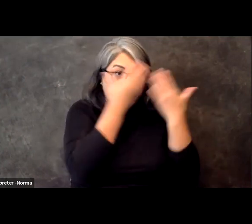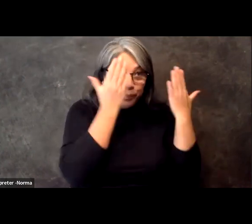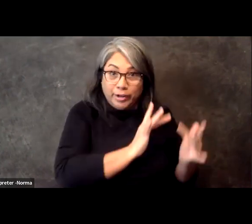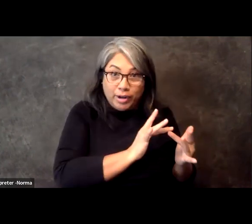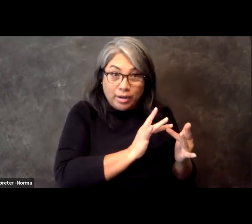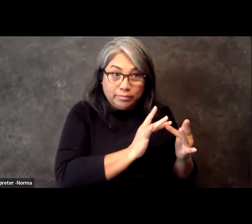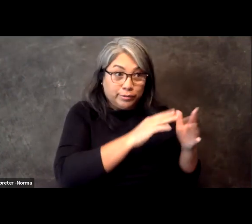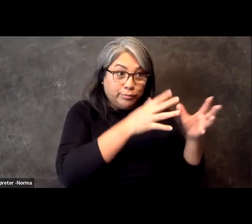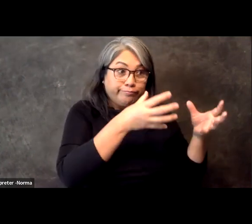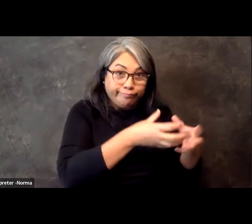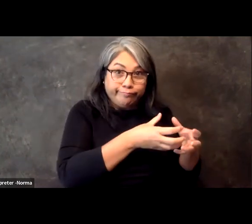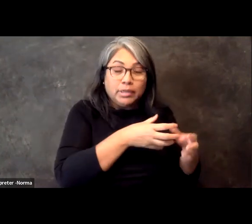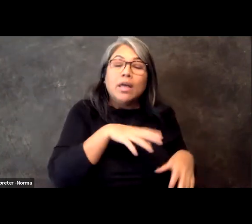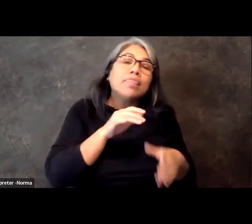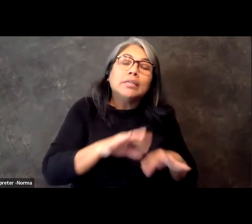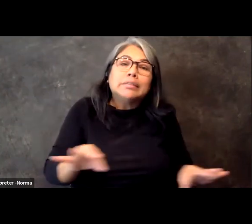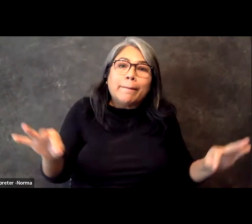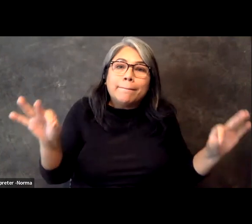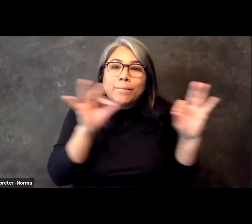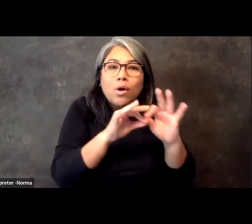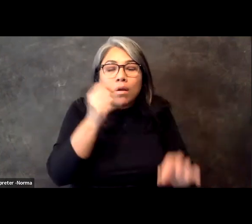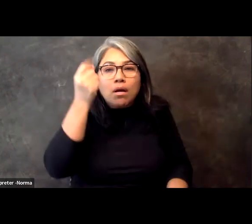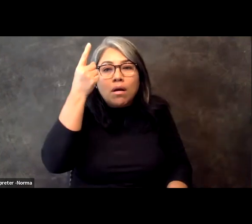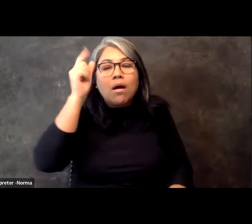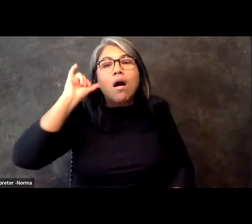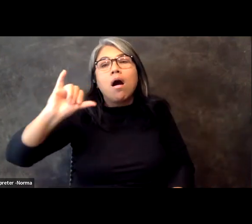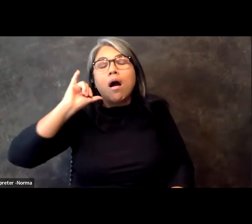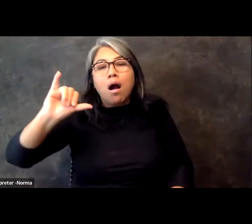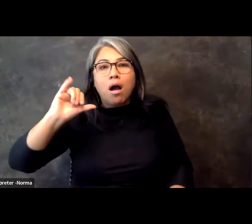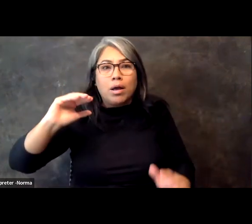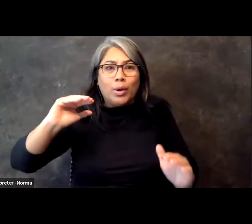important understanding of the Mac. You know again, the magnitude of the gap. The digital